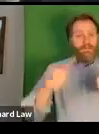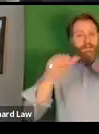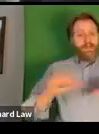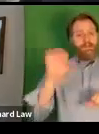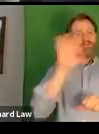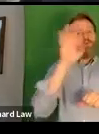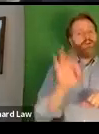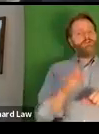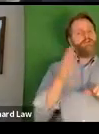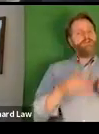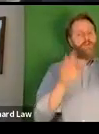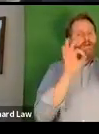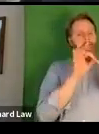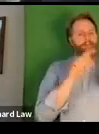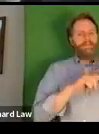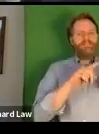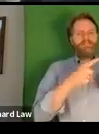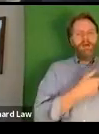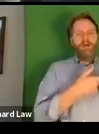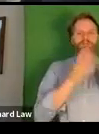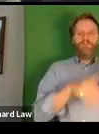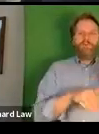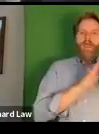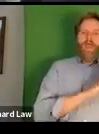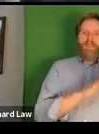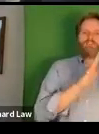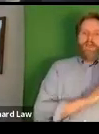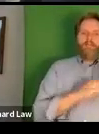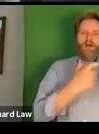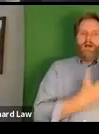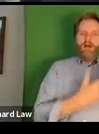do you feel that the stance on pay is a direct response to what the government